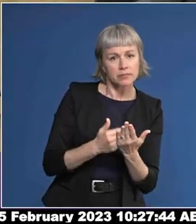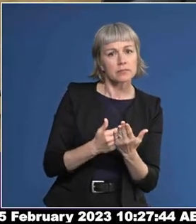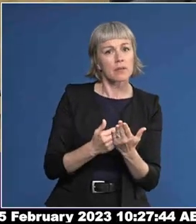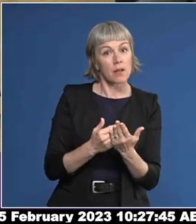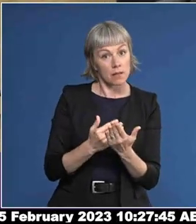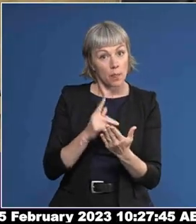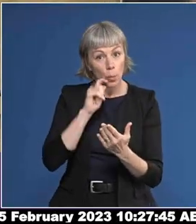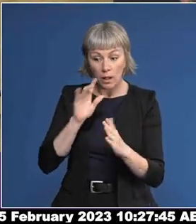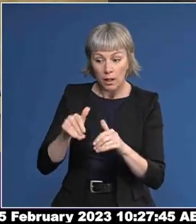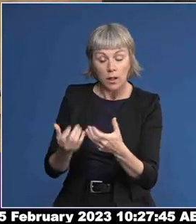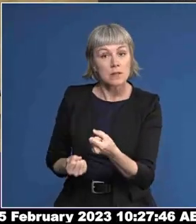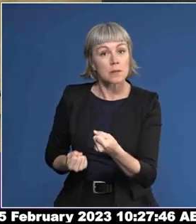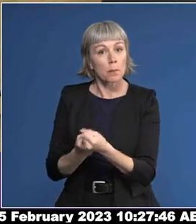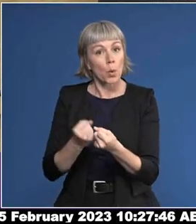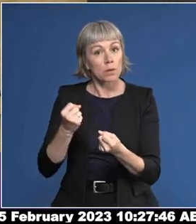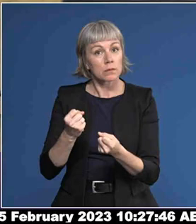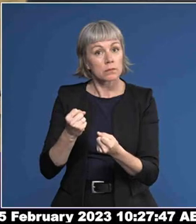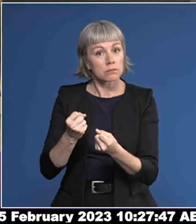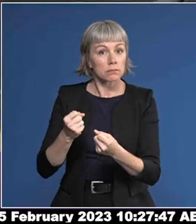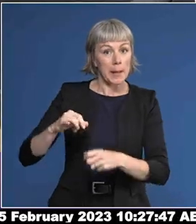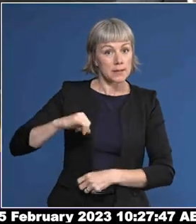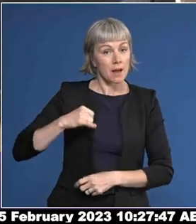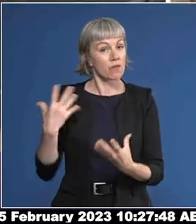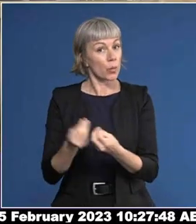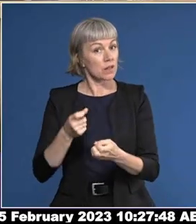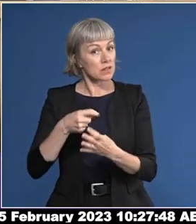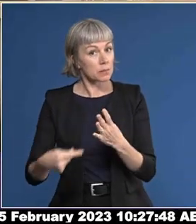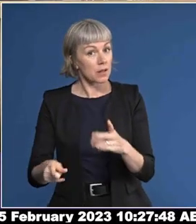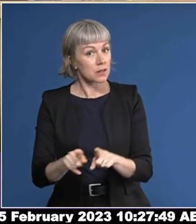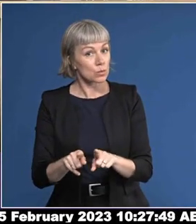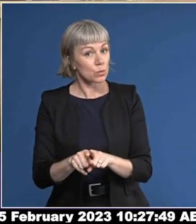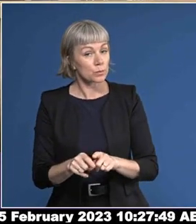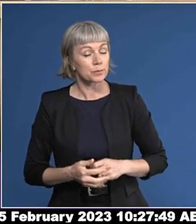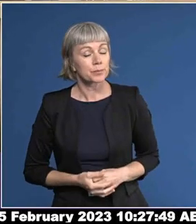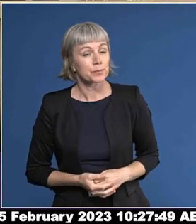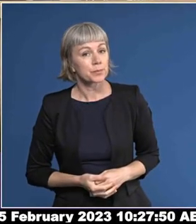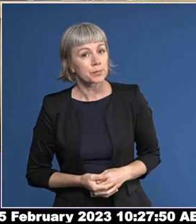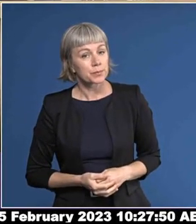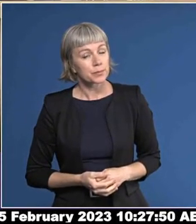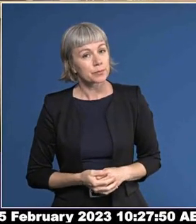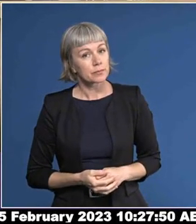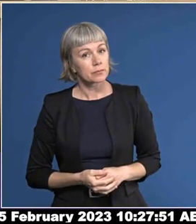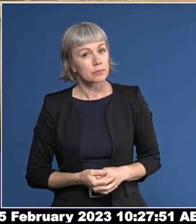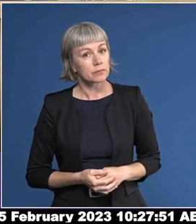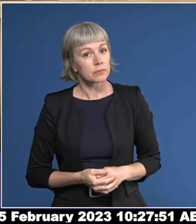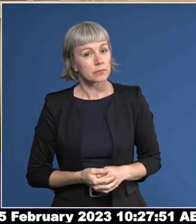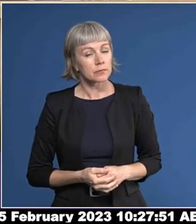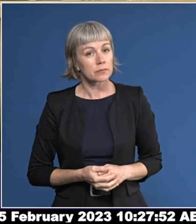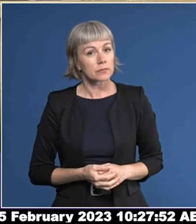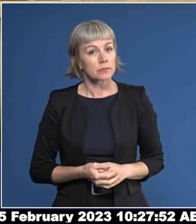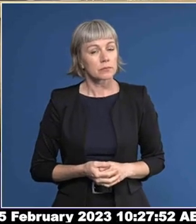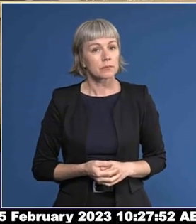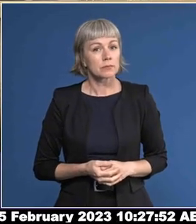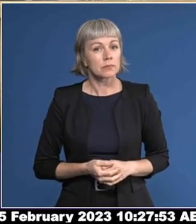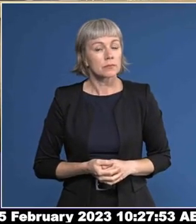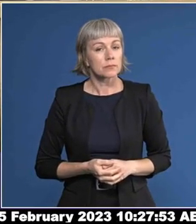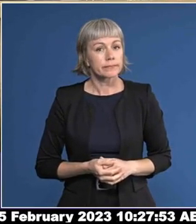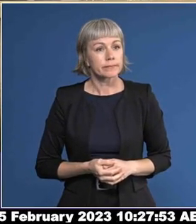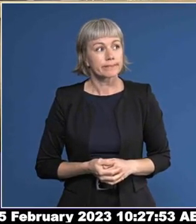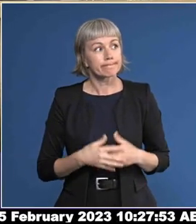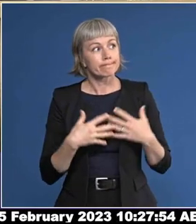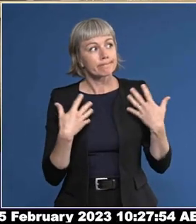Mr Hyland? MR HYLAND: I would have to